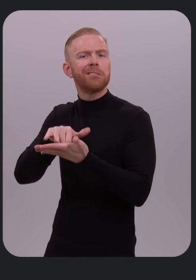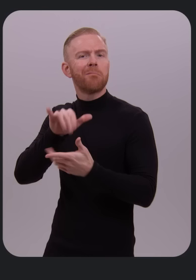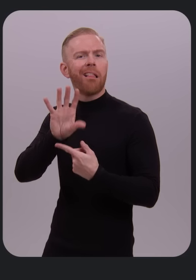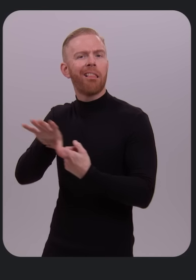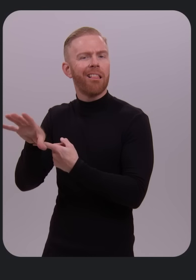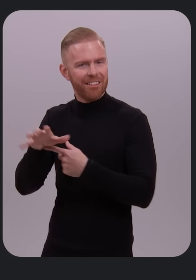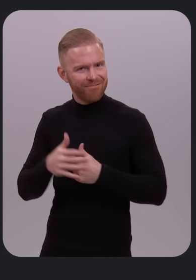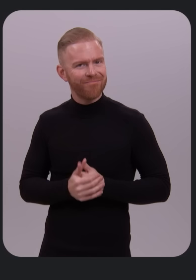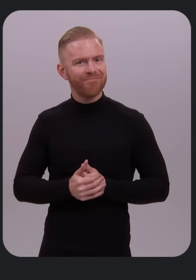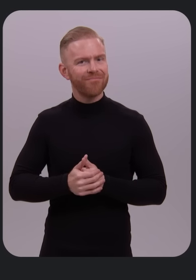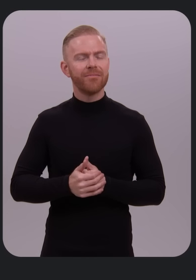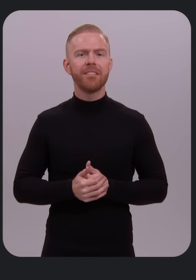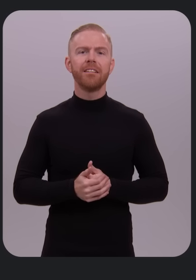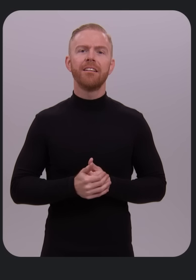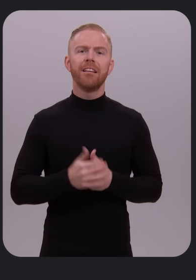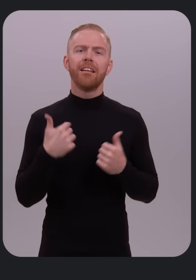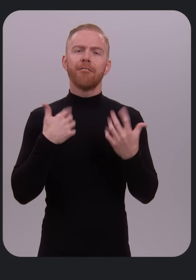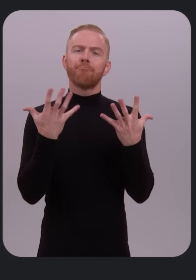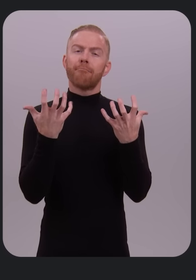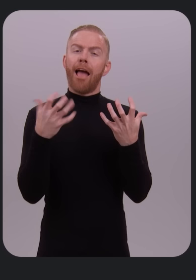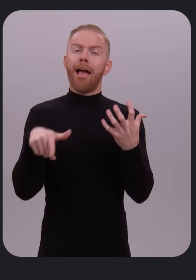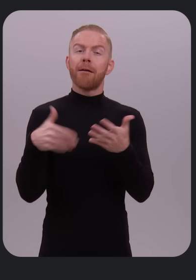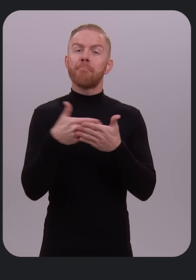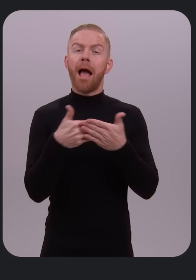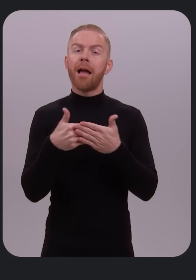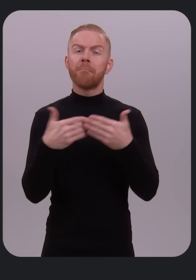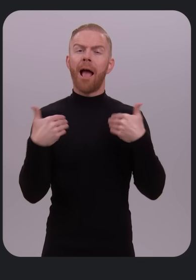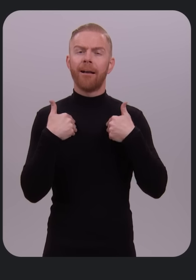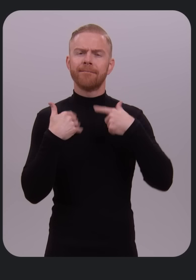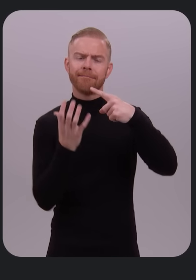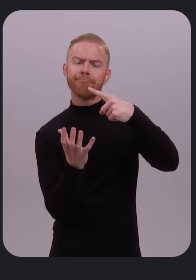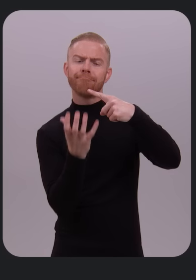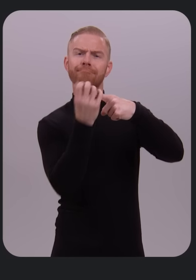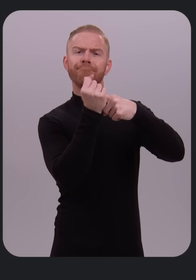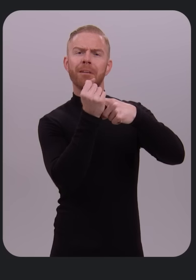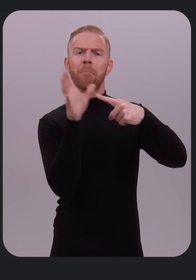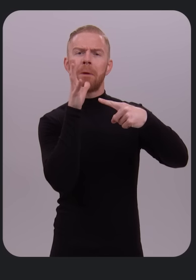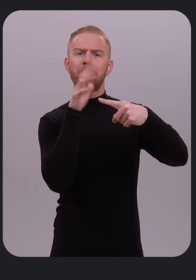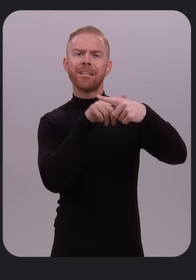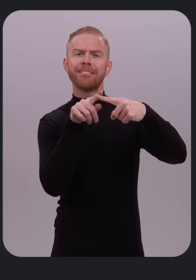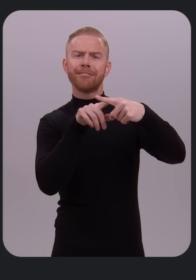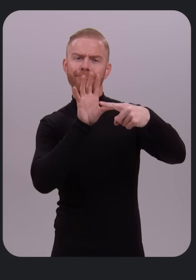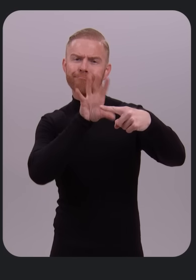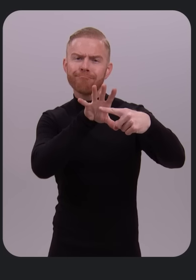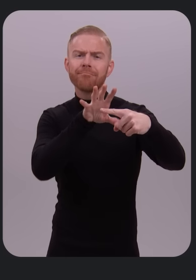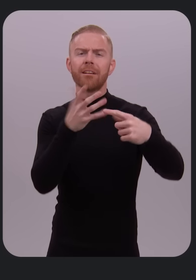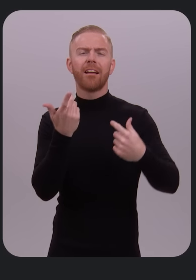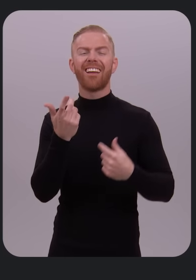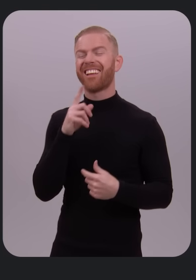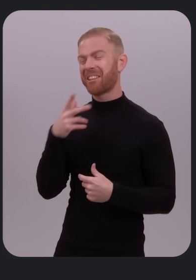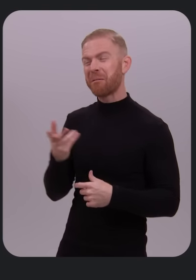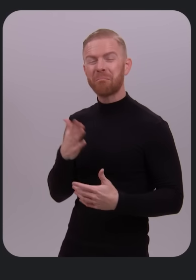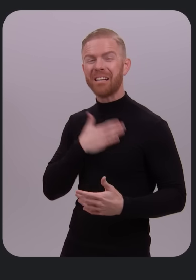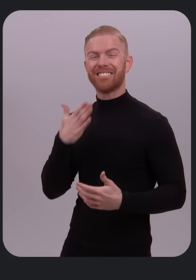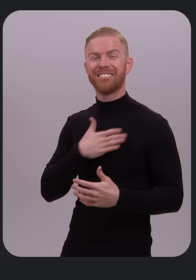I want the baby to be holding the mother's finger. Just the bliss of the two of them. Yeah.